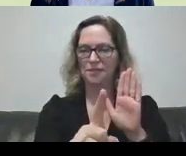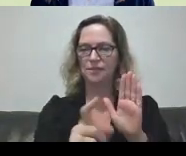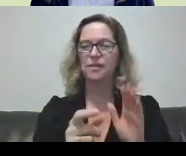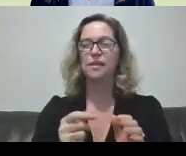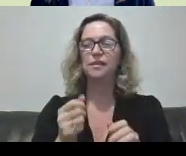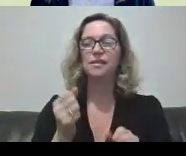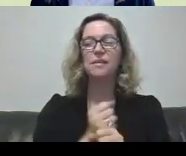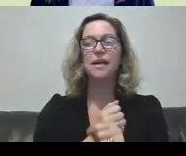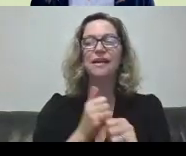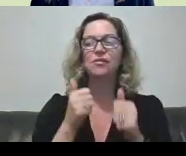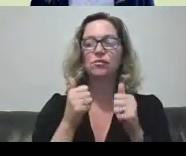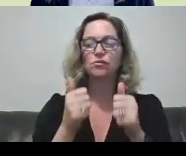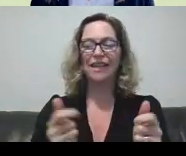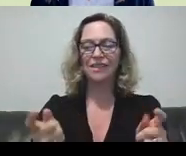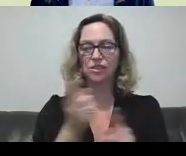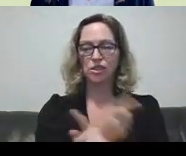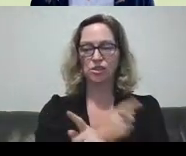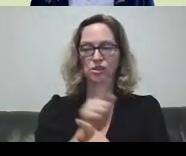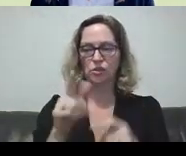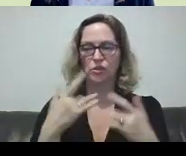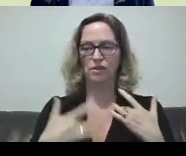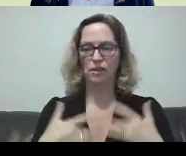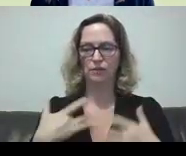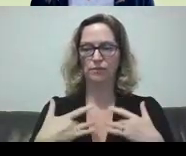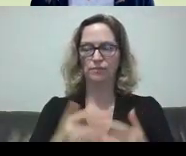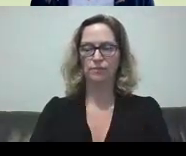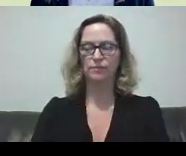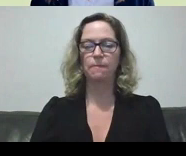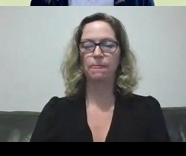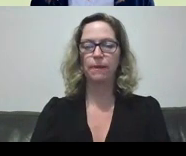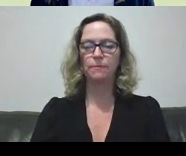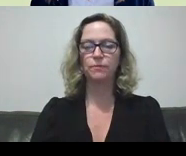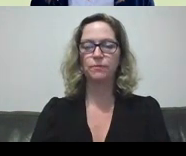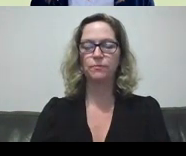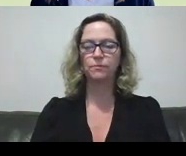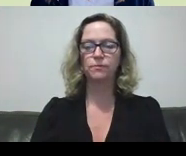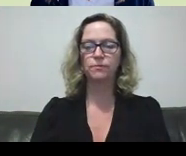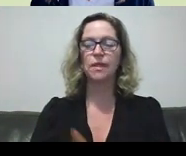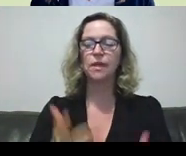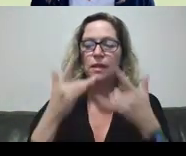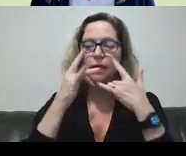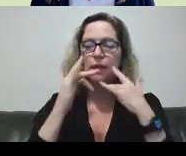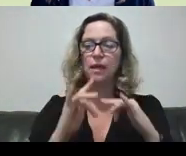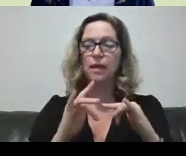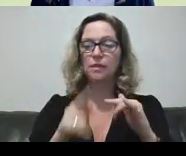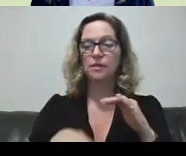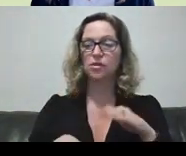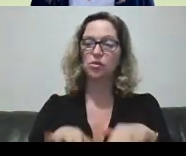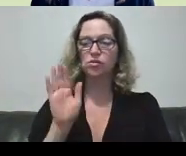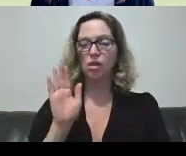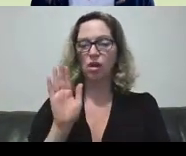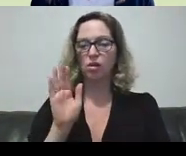life assess your style does your voice do sorry do you voice your